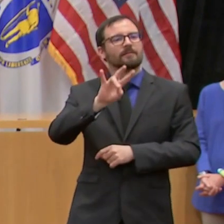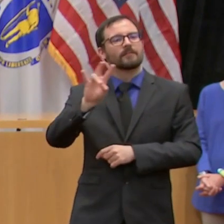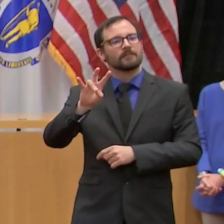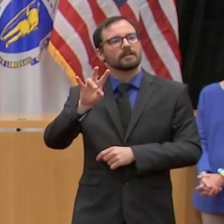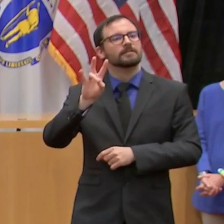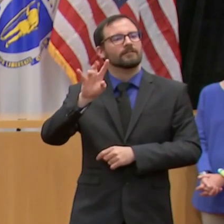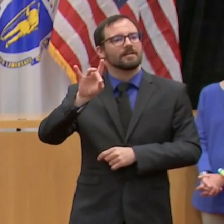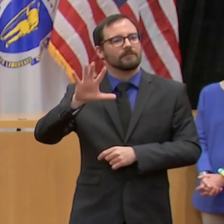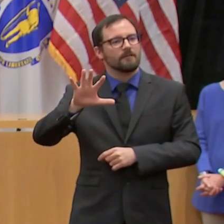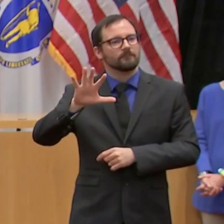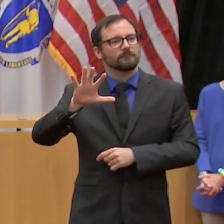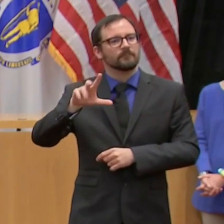THE SAFE LINK TOLL FREE NUMBER IS (877)785-2020.